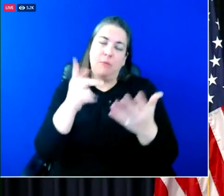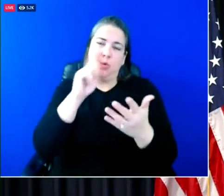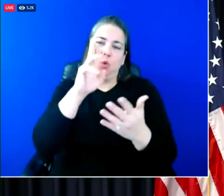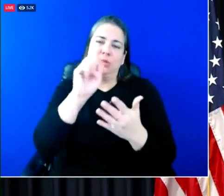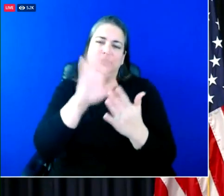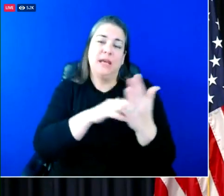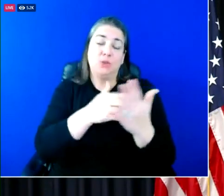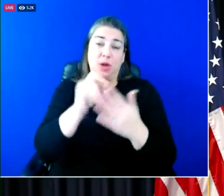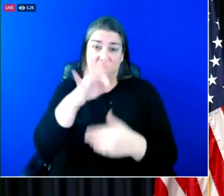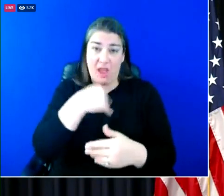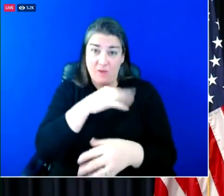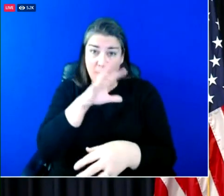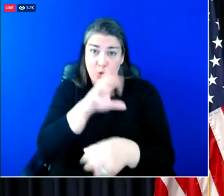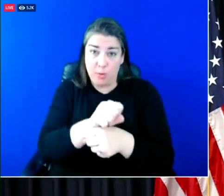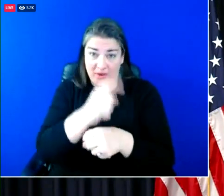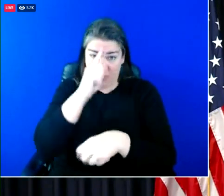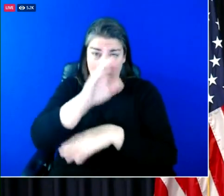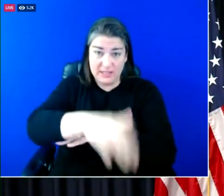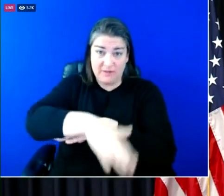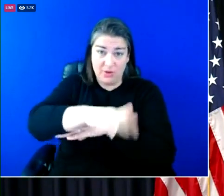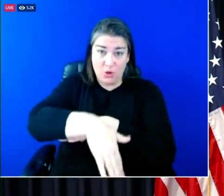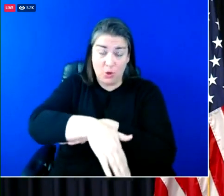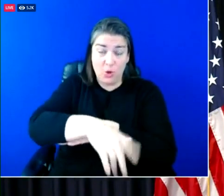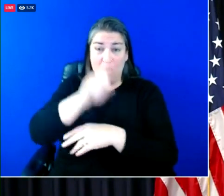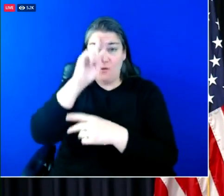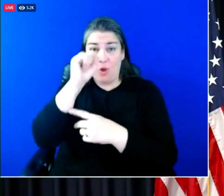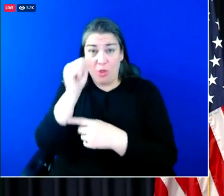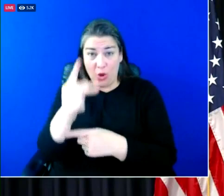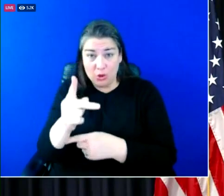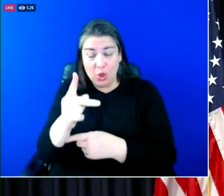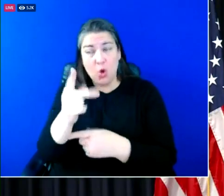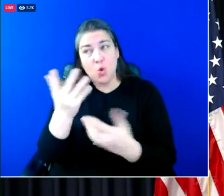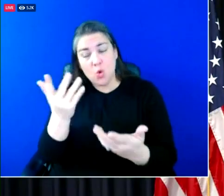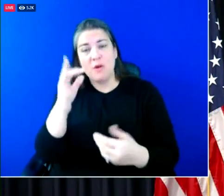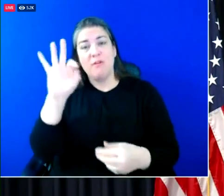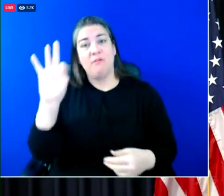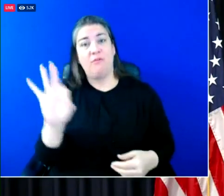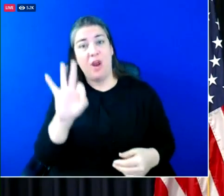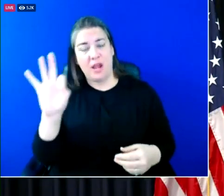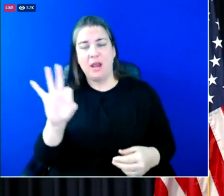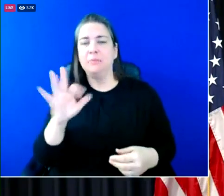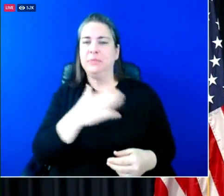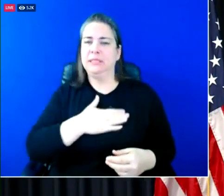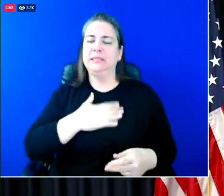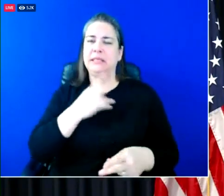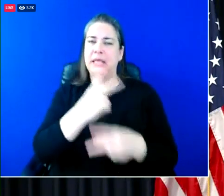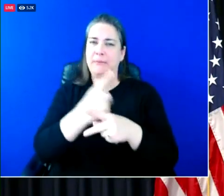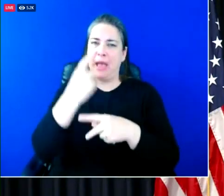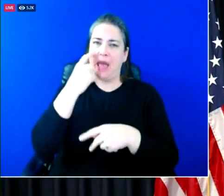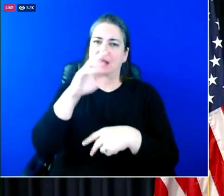this afternoon, Thursday or even Friday, keep a close eye on your email and your